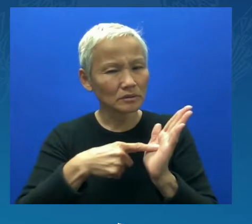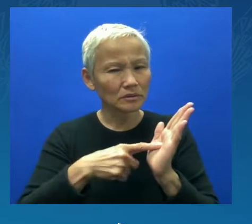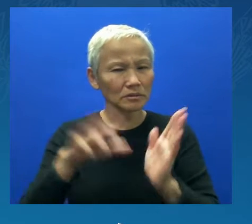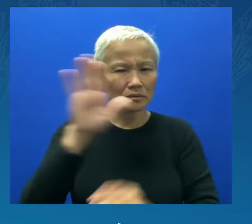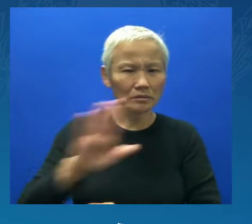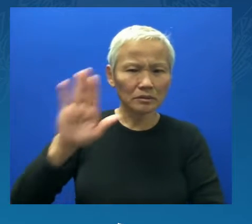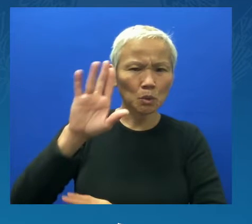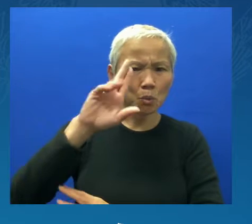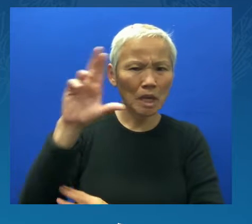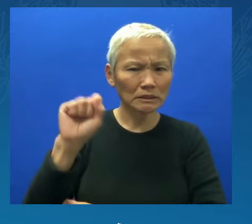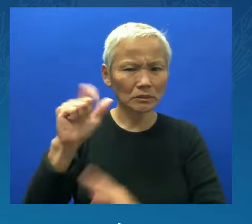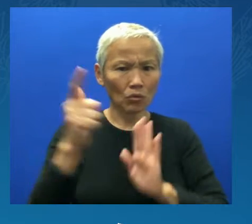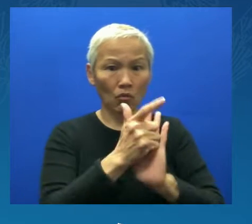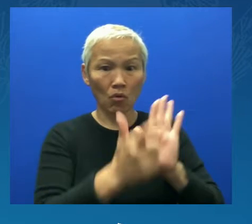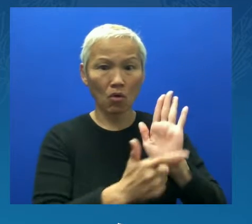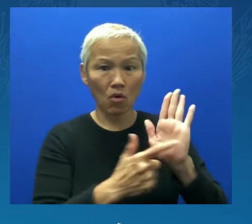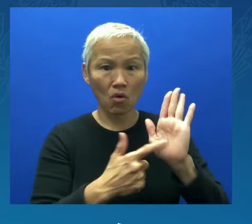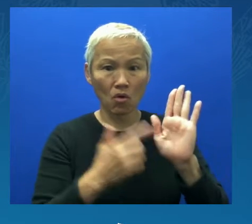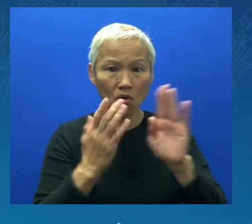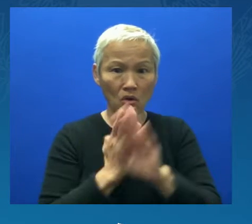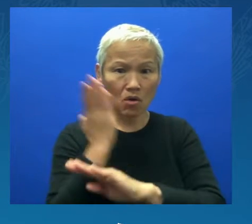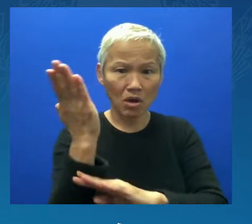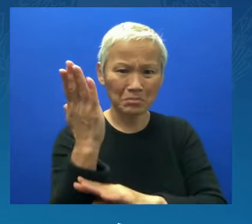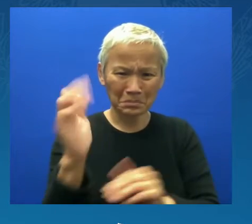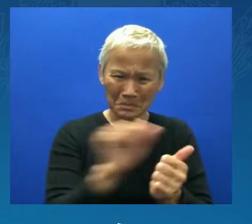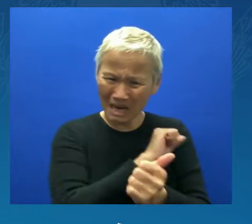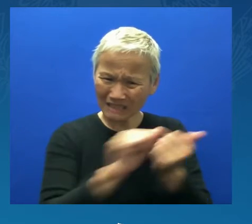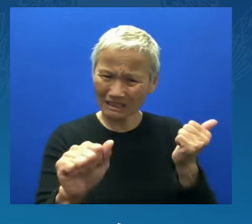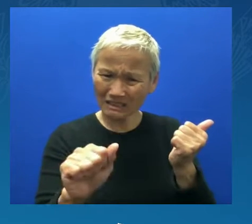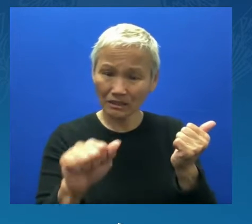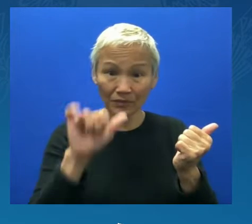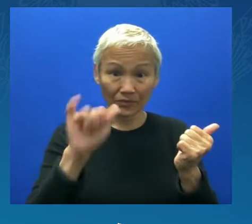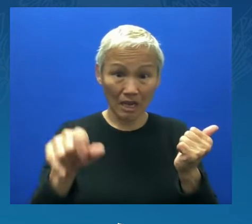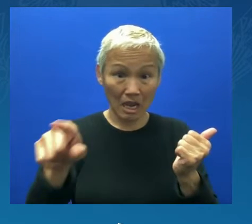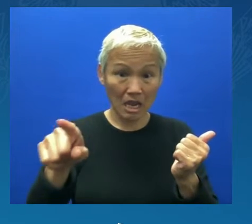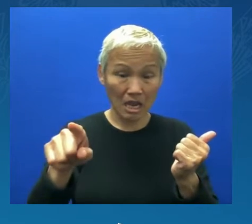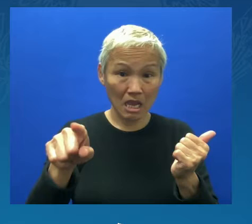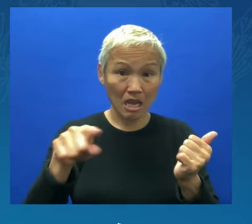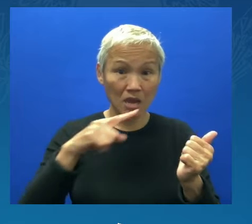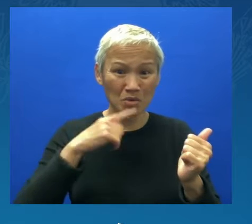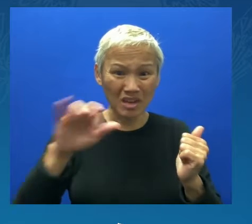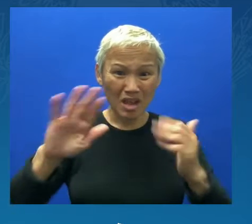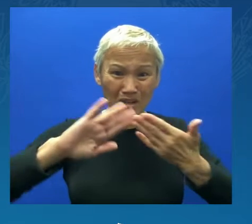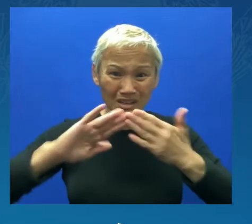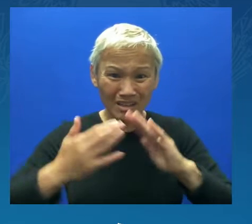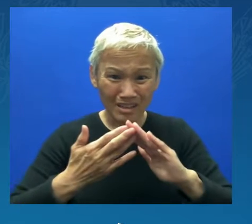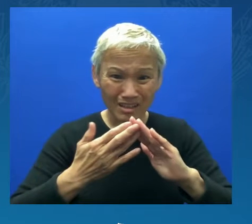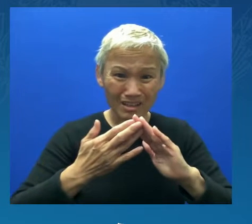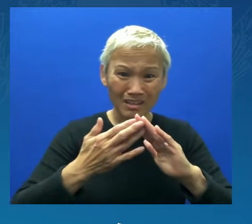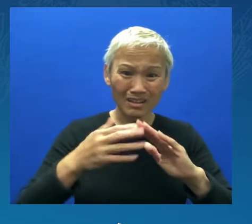and passed that would criminalize -- criminalize -- healthcare providers, doctors, nurses, healthcare for- --